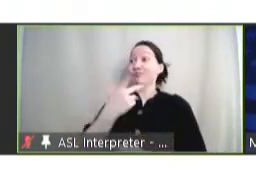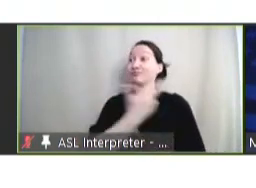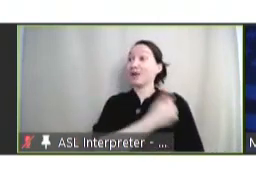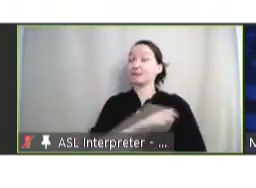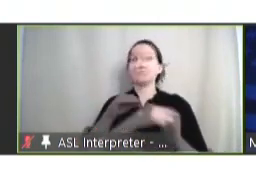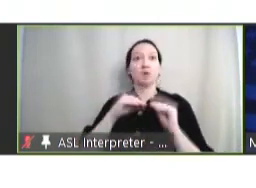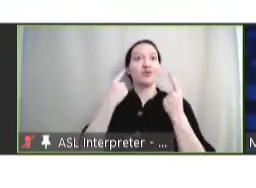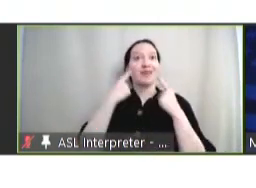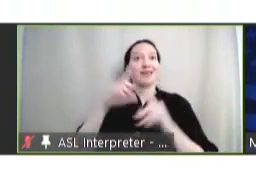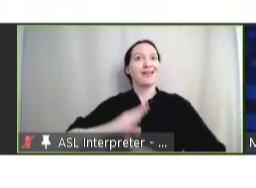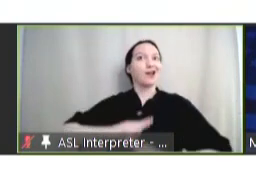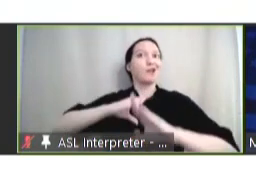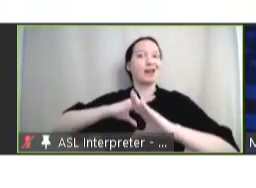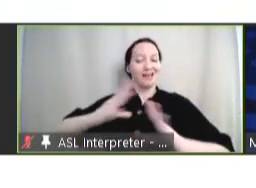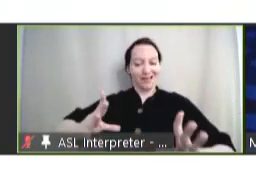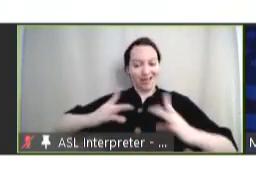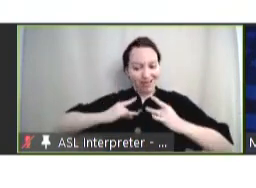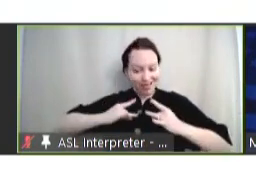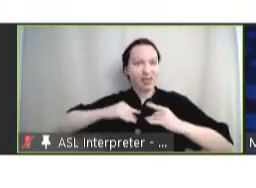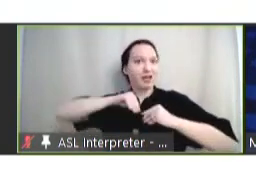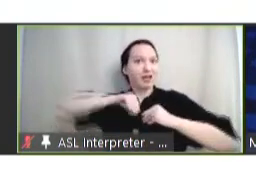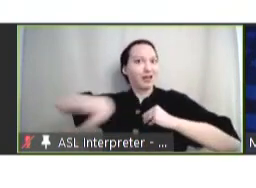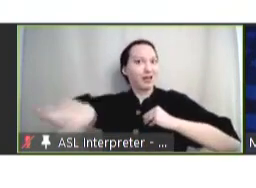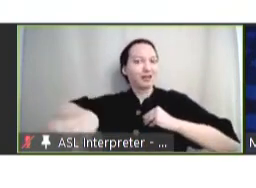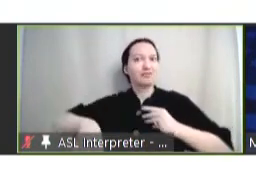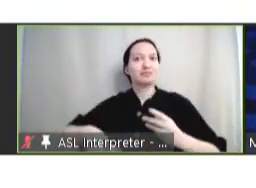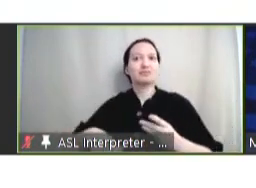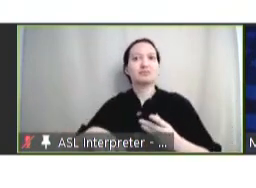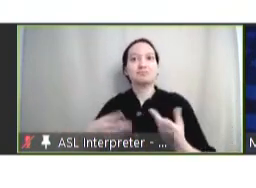in preventing infection and transmission, but we subsequently understand that their